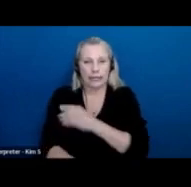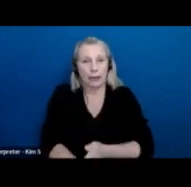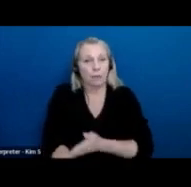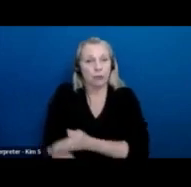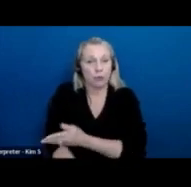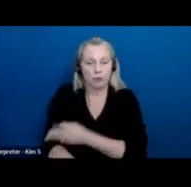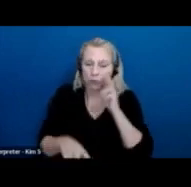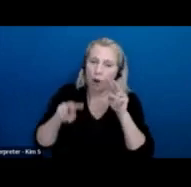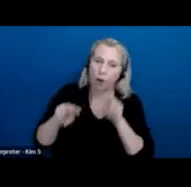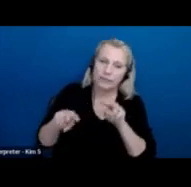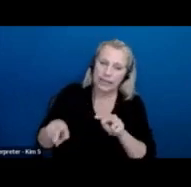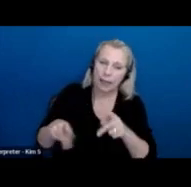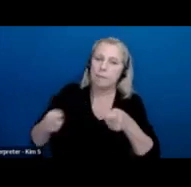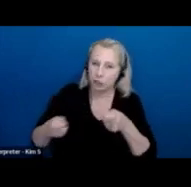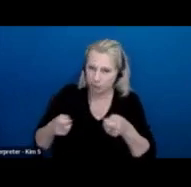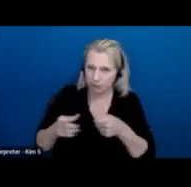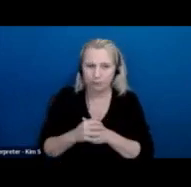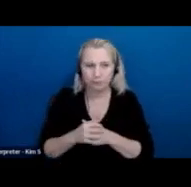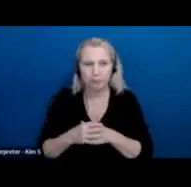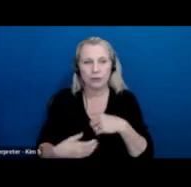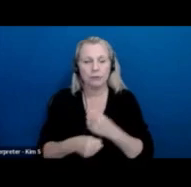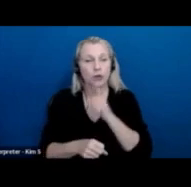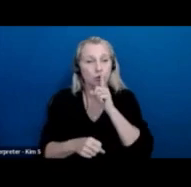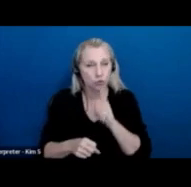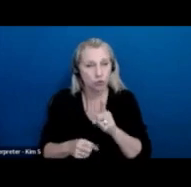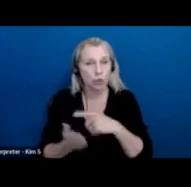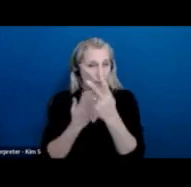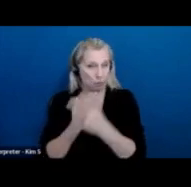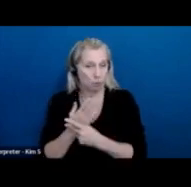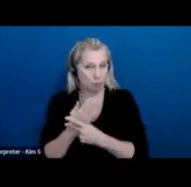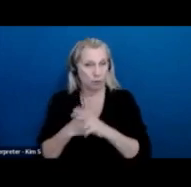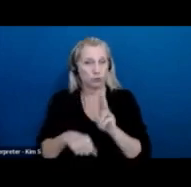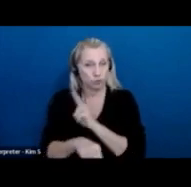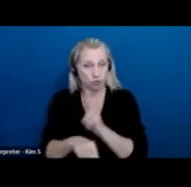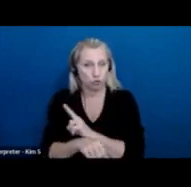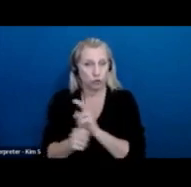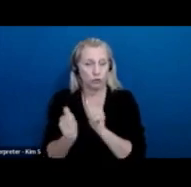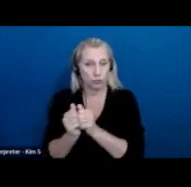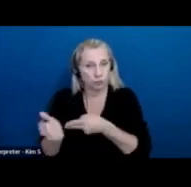management to ensure that wraparound is implemented with fidelity and can provide the